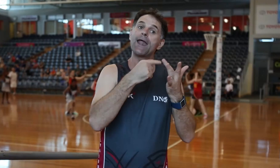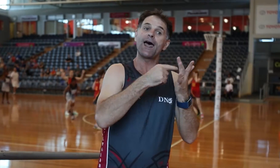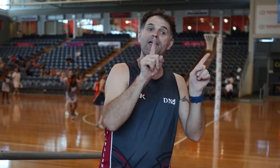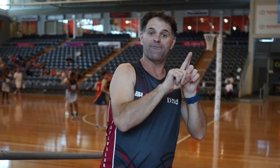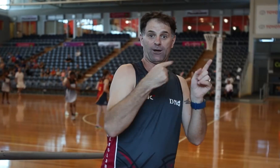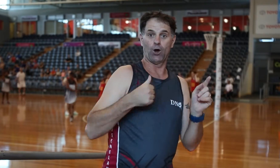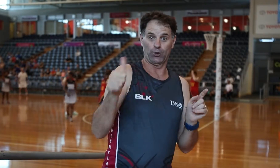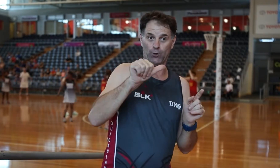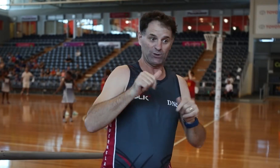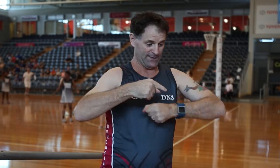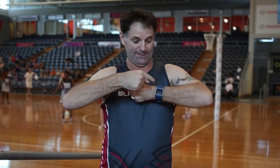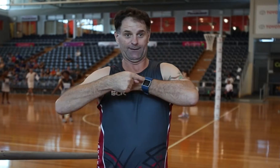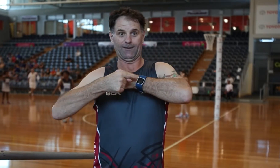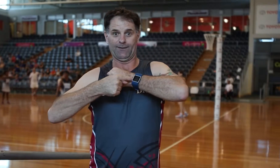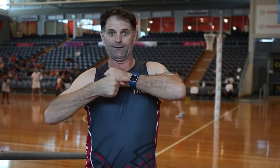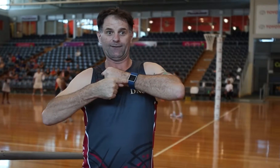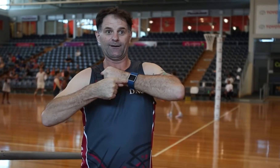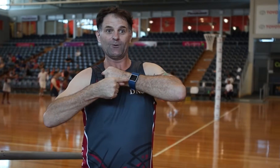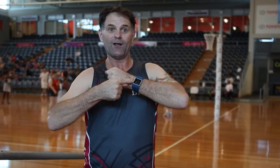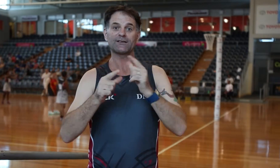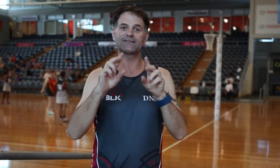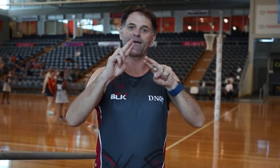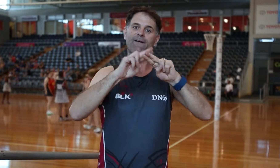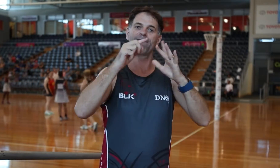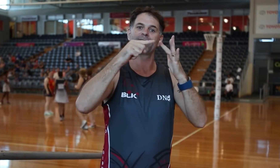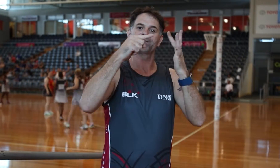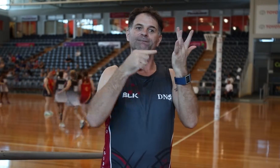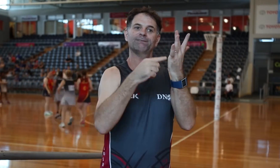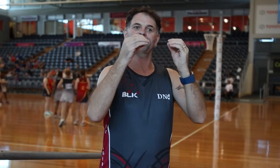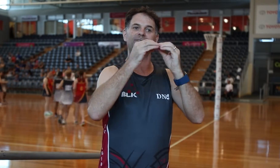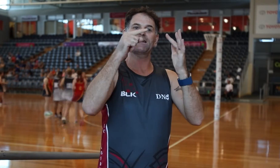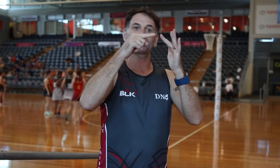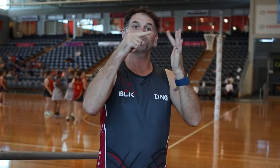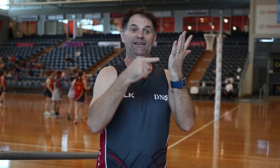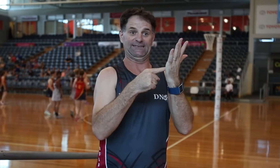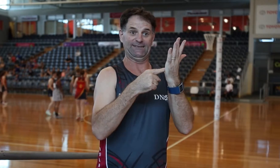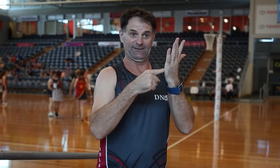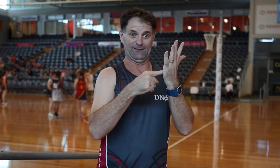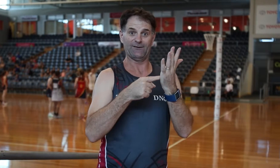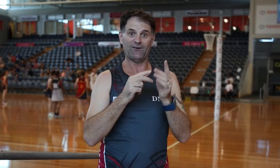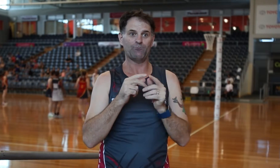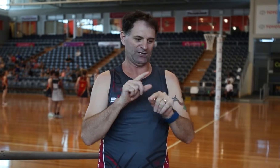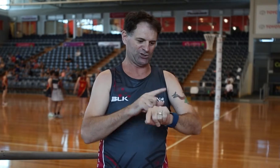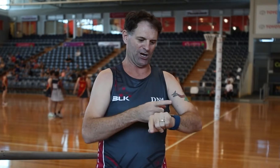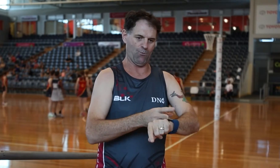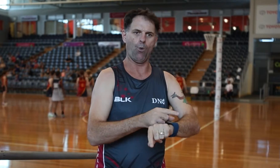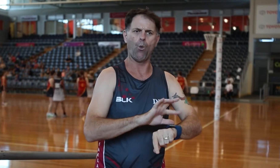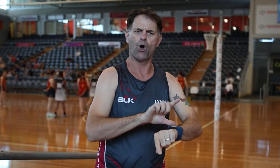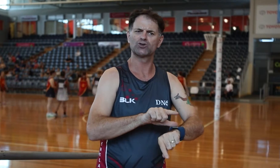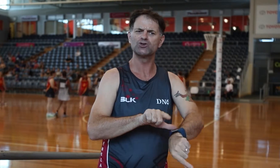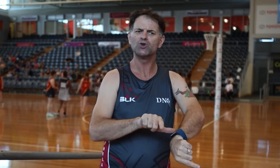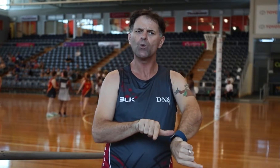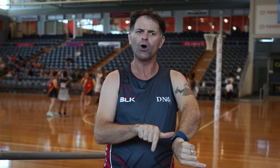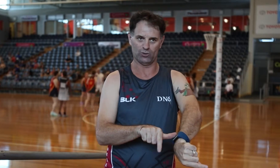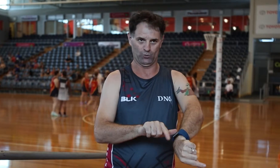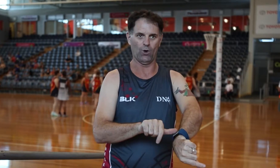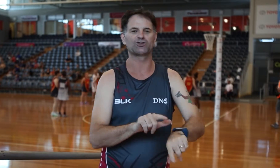Another thing I use is this a Fitbit, which is also a watch.